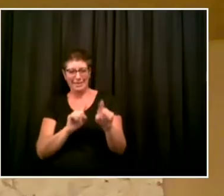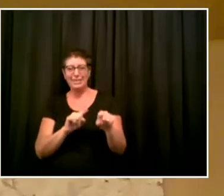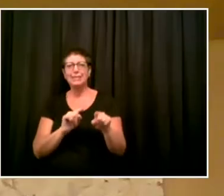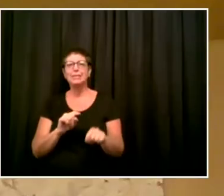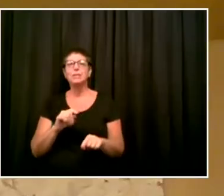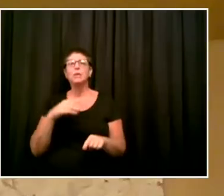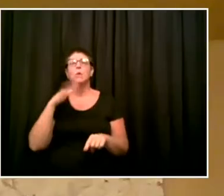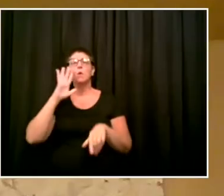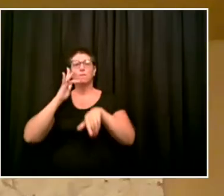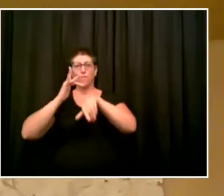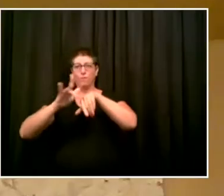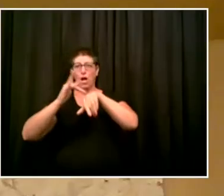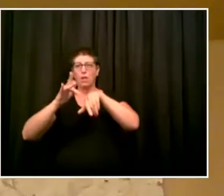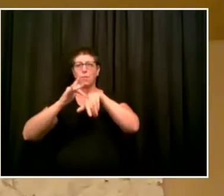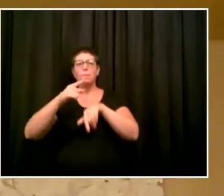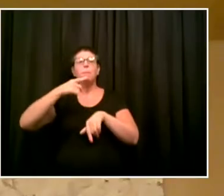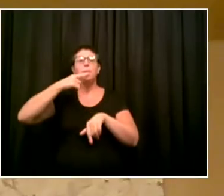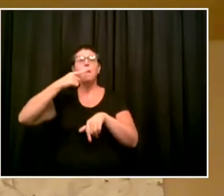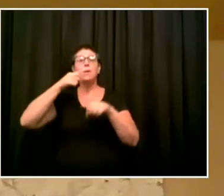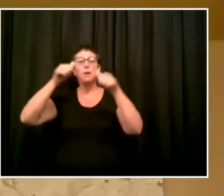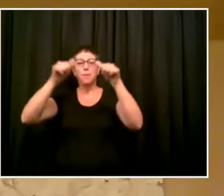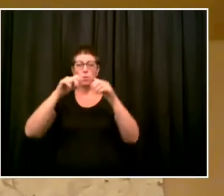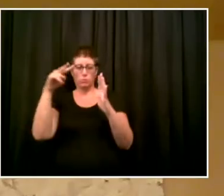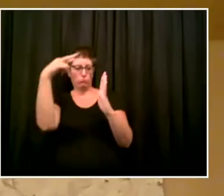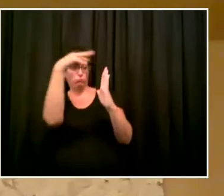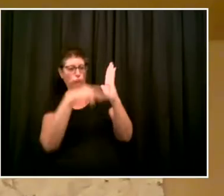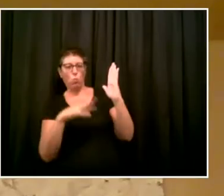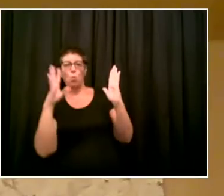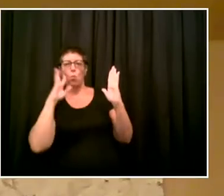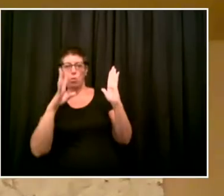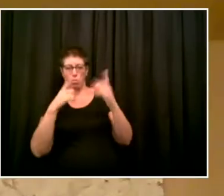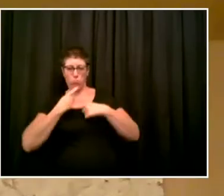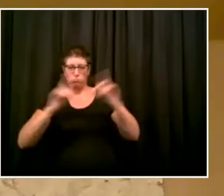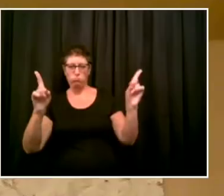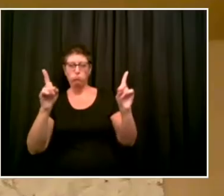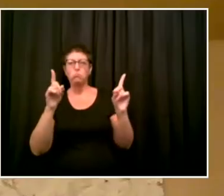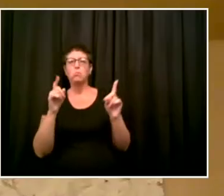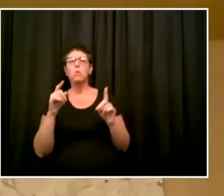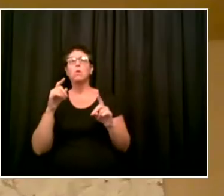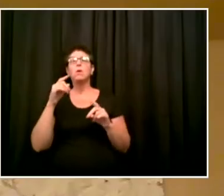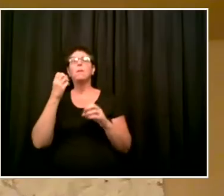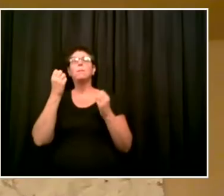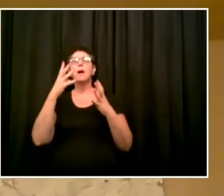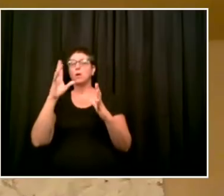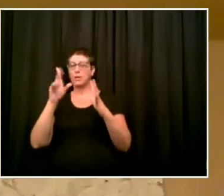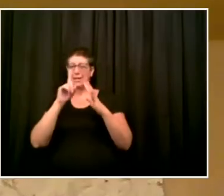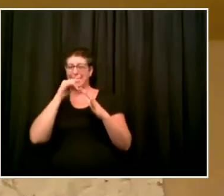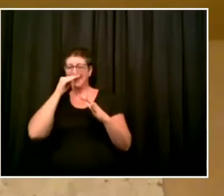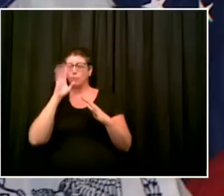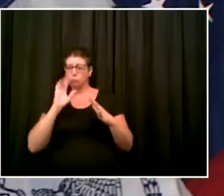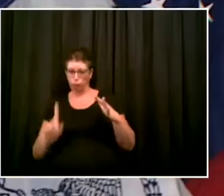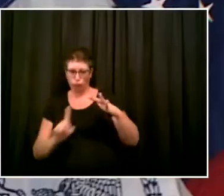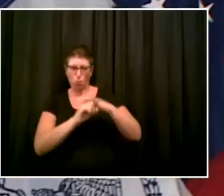WILL BE TRACKING IT. WE WILL MAKE IT PUBLIC AND THERE IS GOING TO BE MORE TO SAY